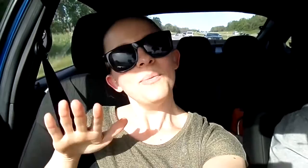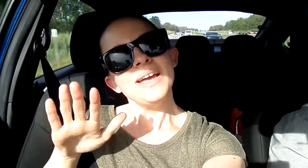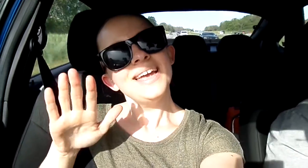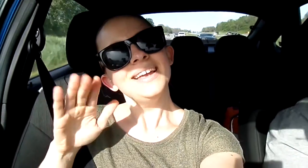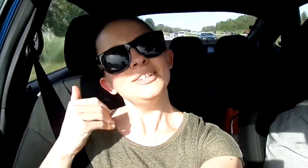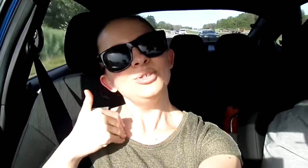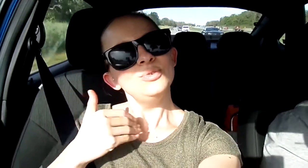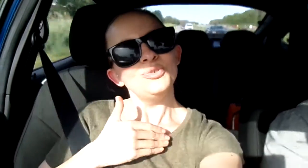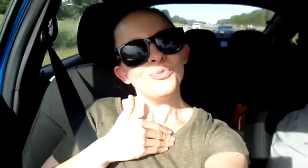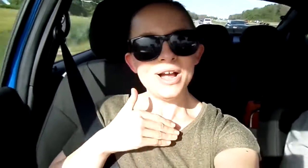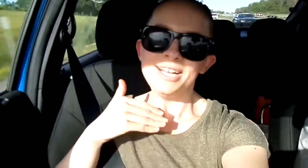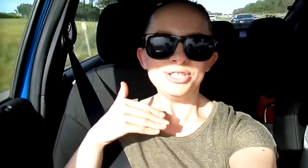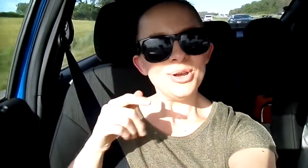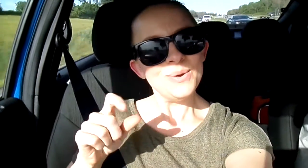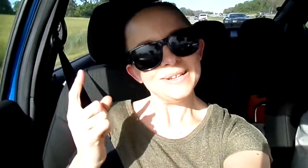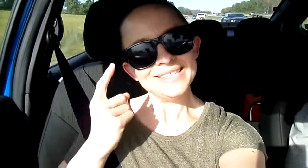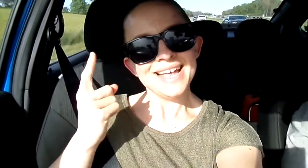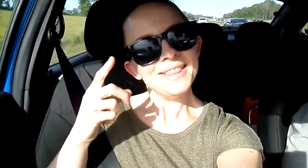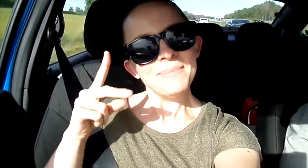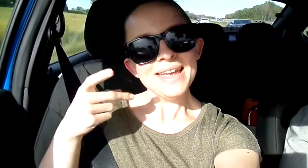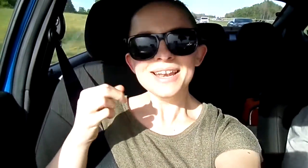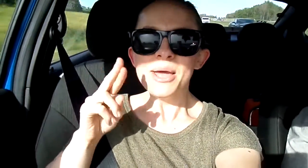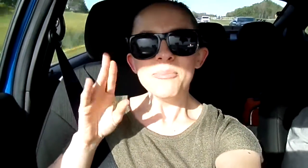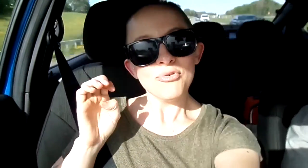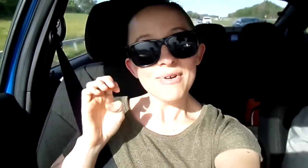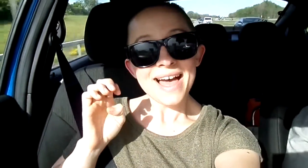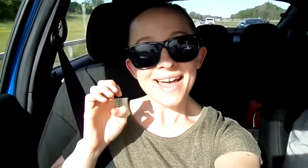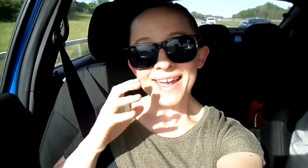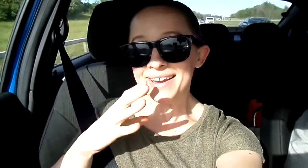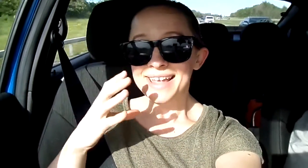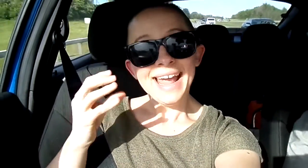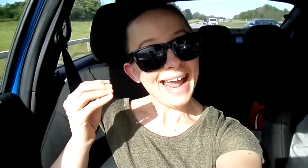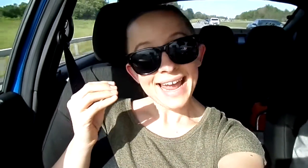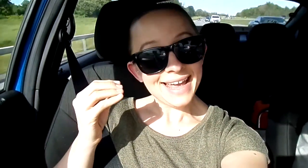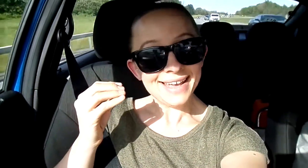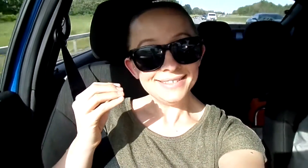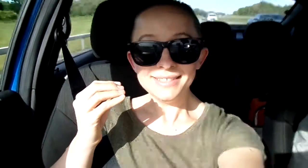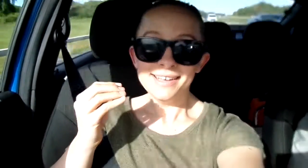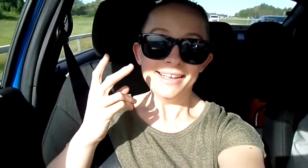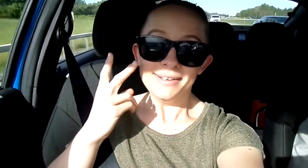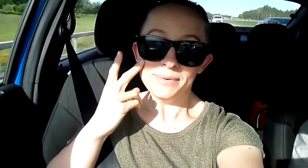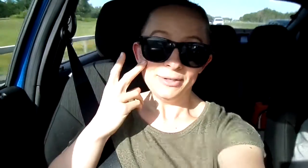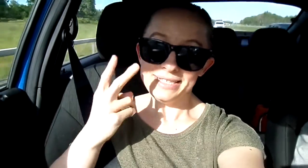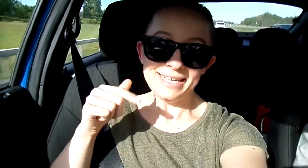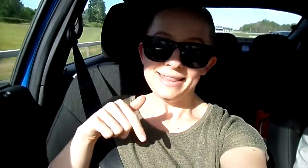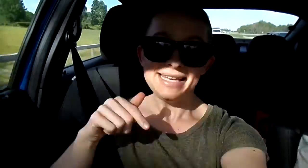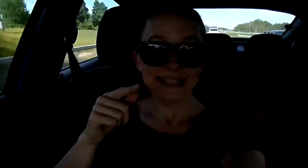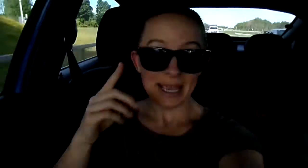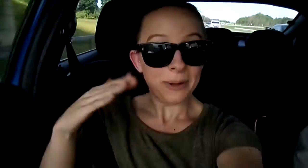So now we're on our way to Toronto to celebrate Pride, and when you see this